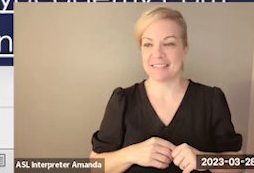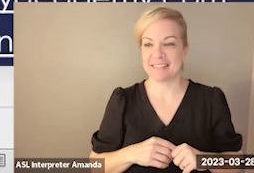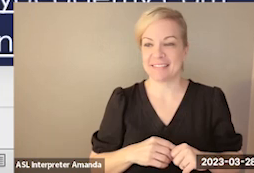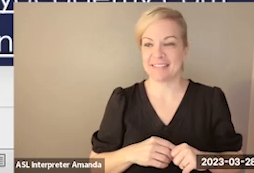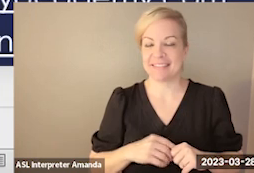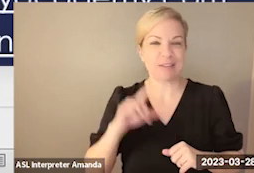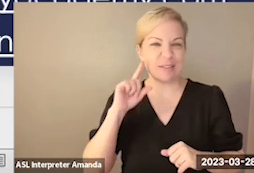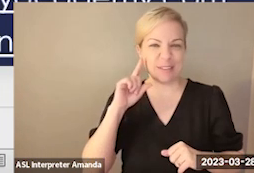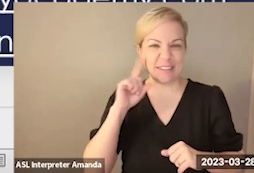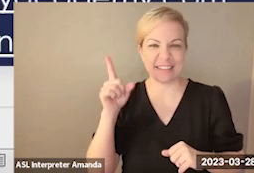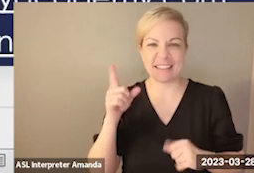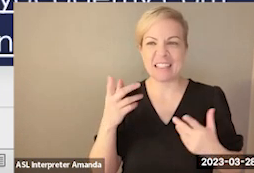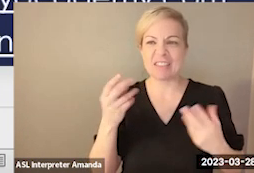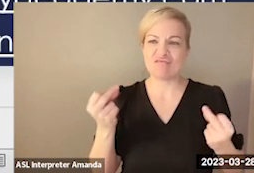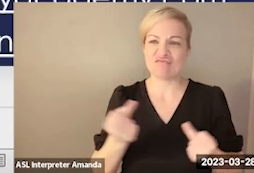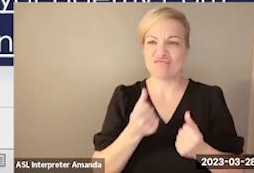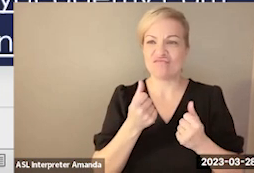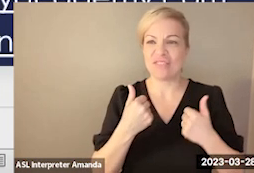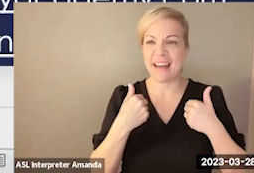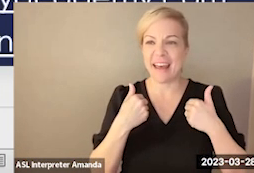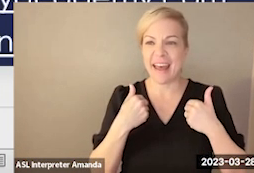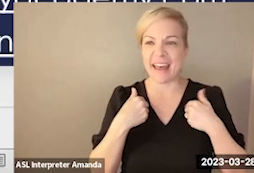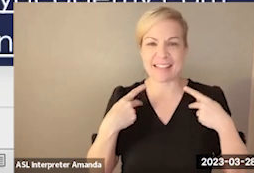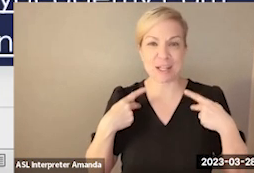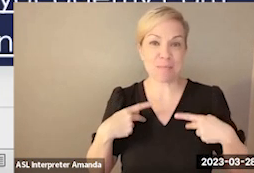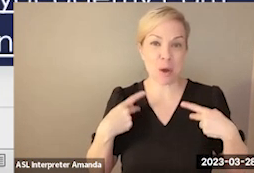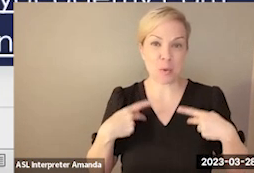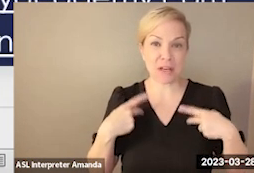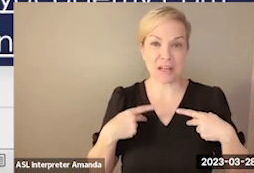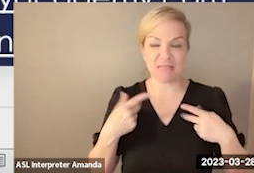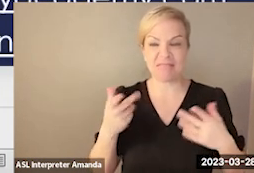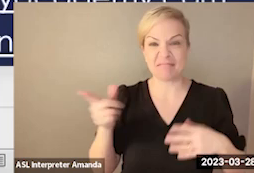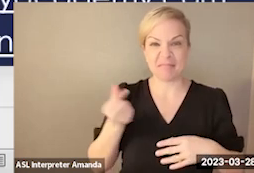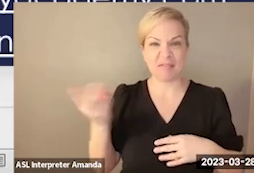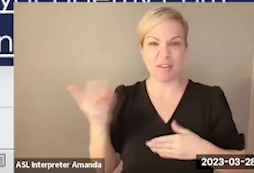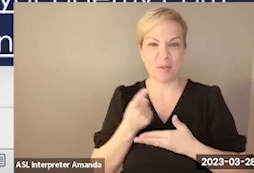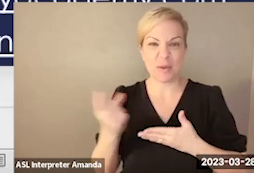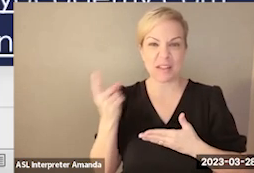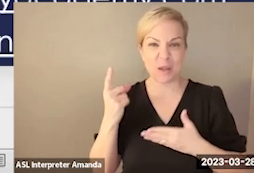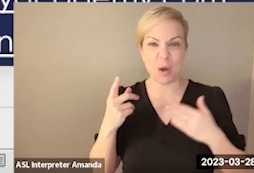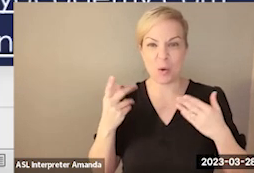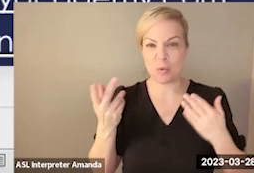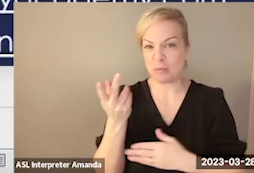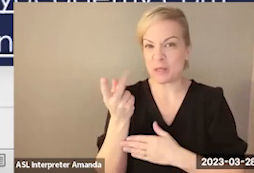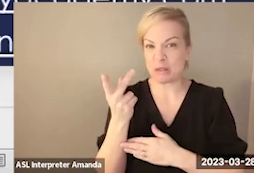Debbie Stine, Science & Technology Policy Academy: He unfortunately got pneumonia Debbie Stine, Science & Technology Policy Academy: a few weeks ago. I'm trying to. There you go.